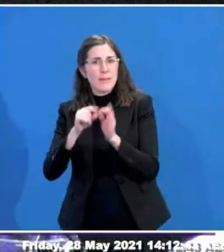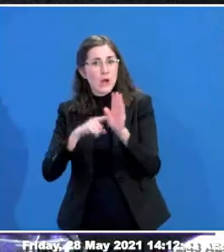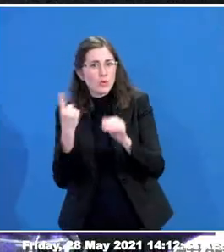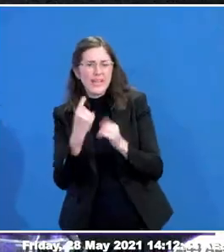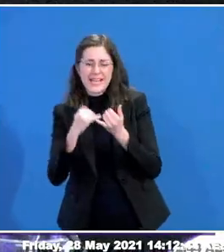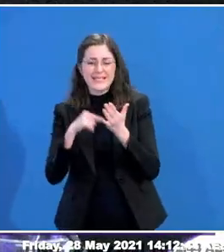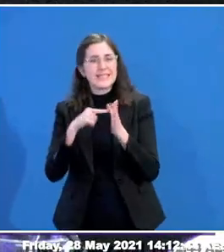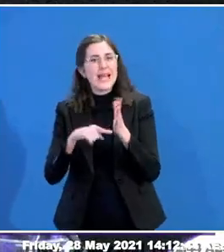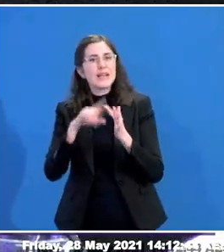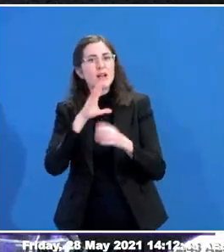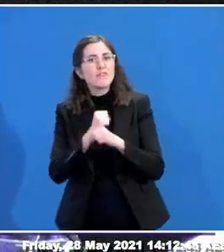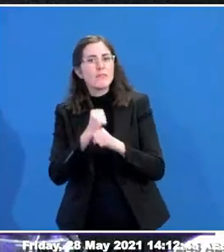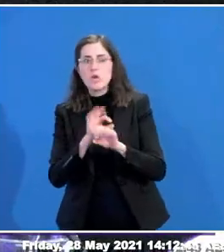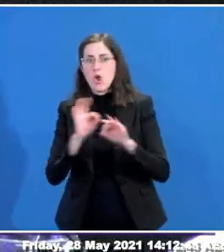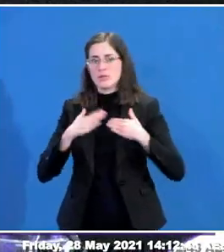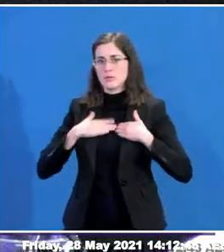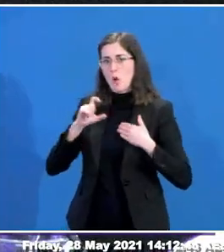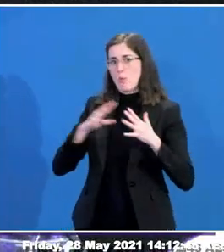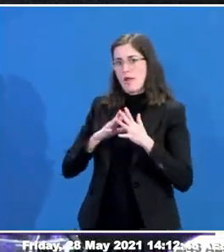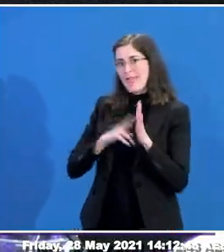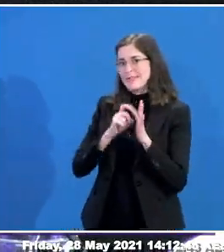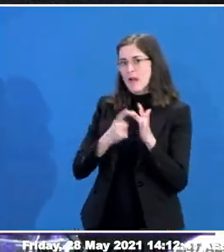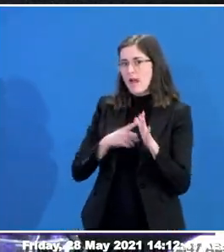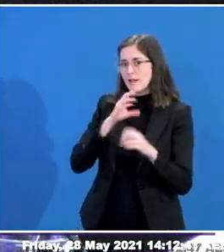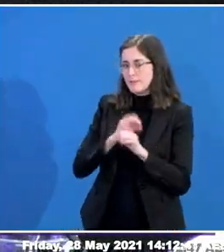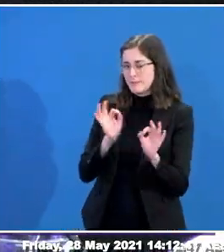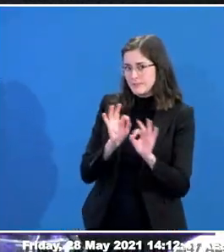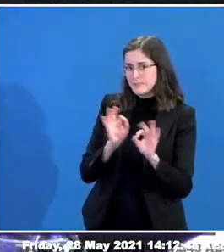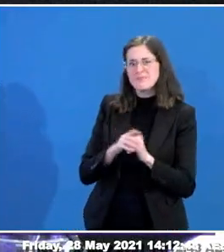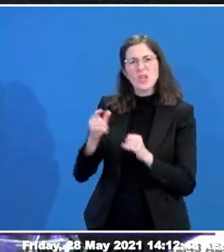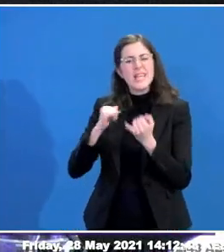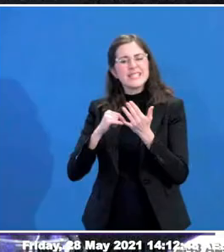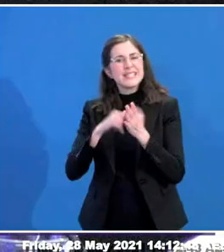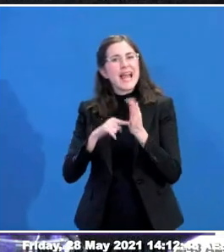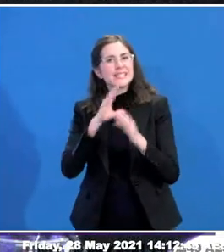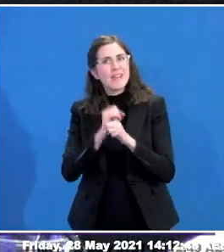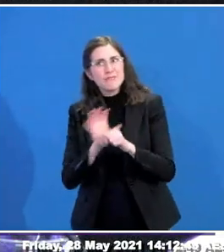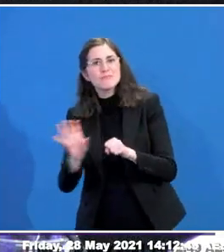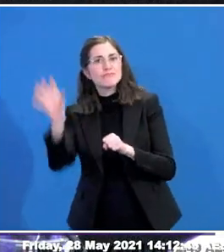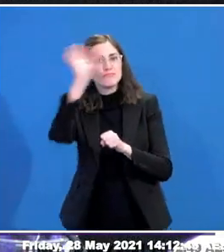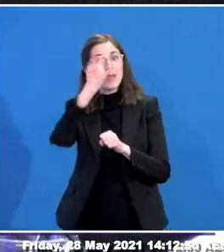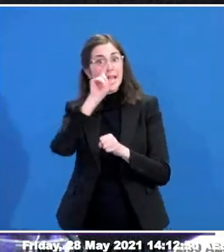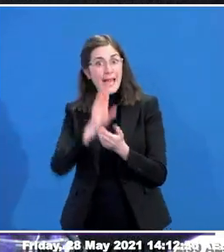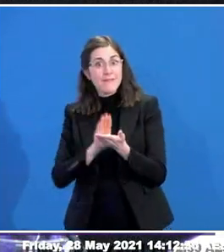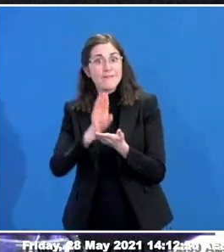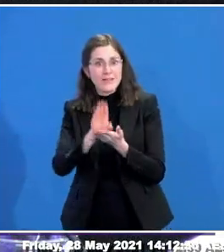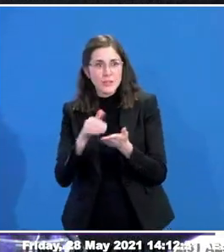They are independent of the, NDIA obviously, but there is another way people can access support through advocacy services.